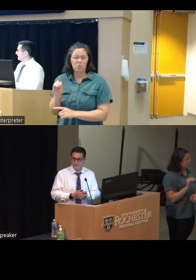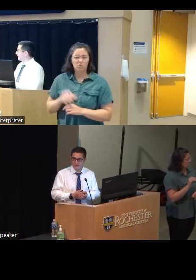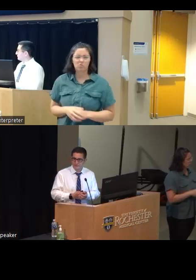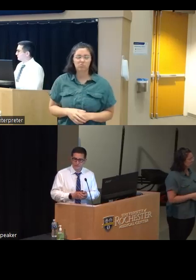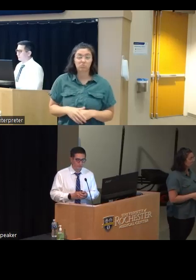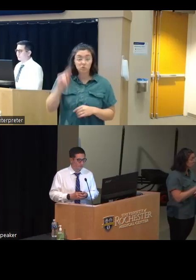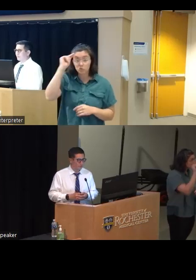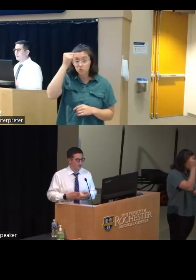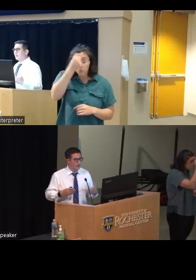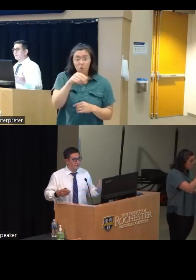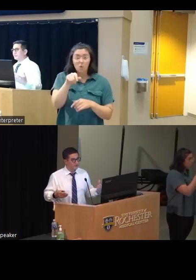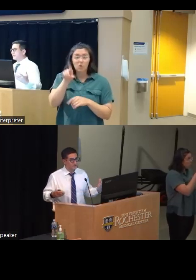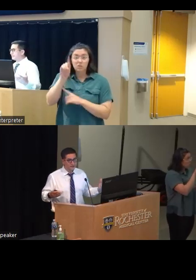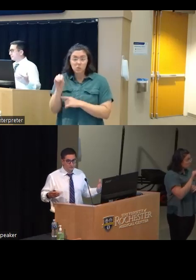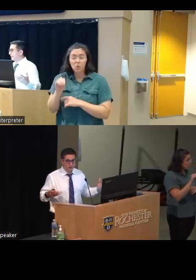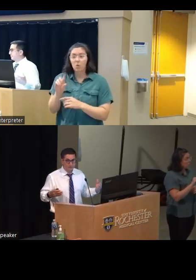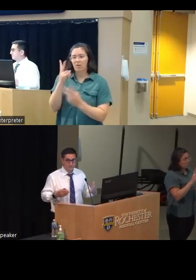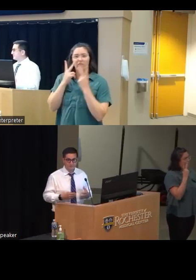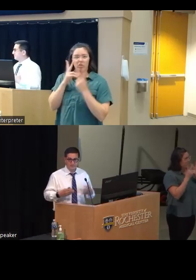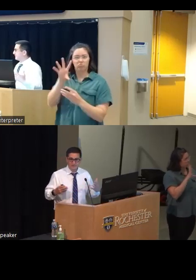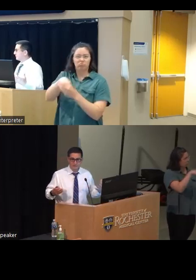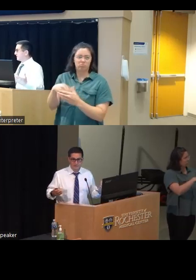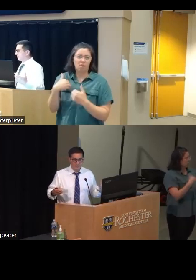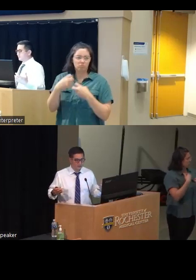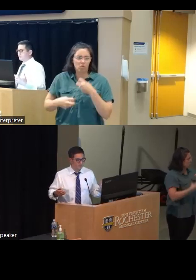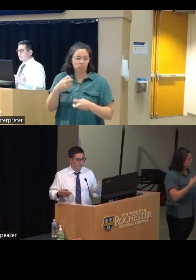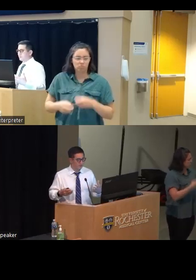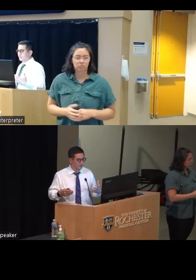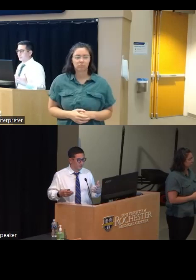Neuropsychiatric disorders where vision is a problem same thing with hearing so if you're